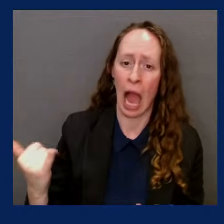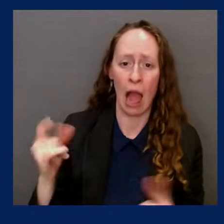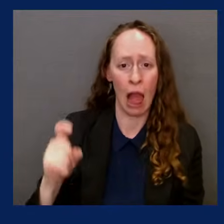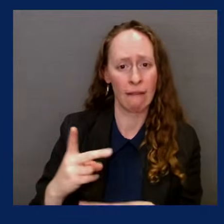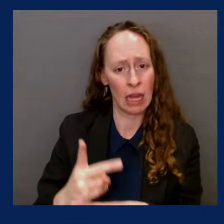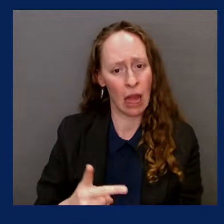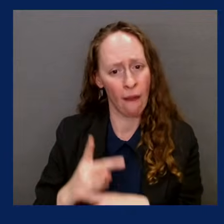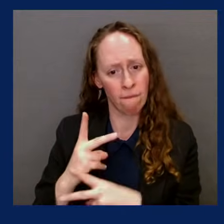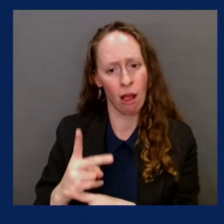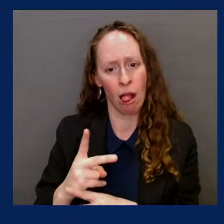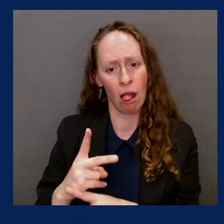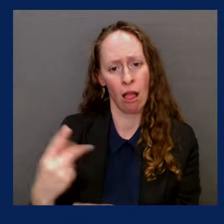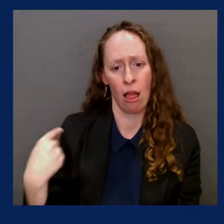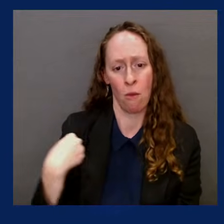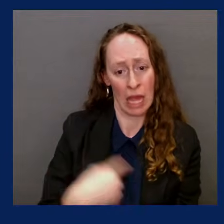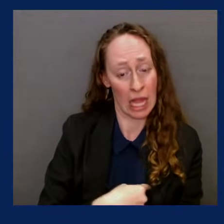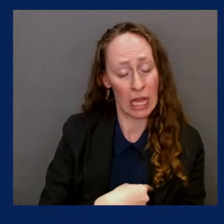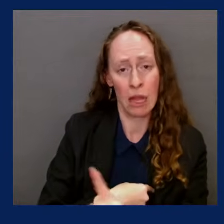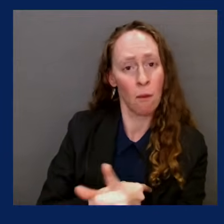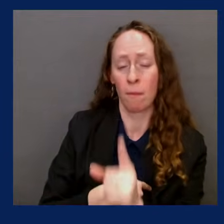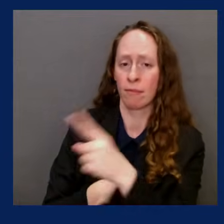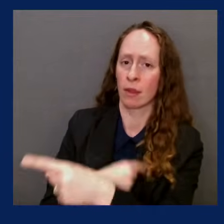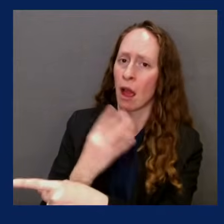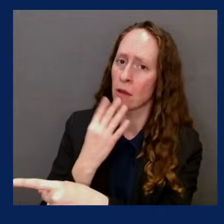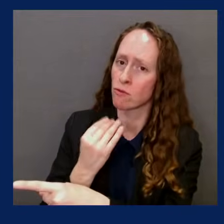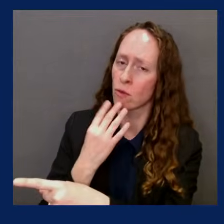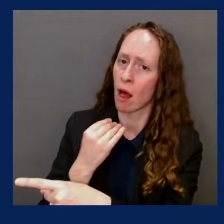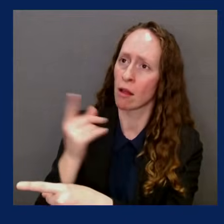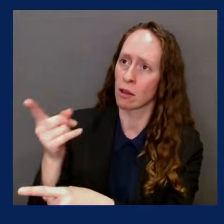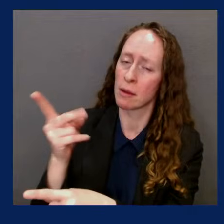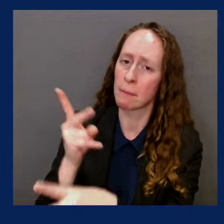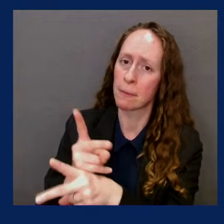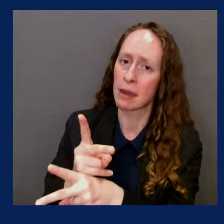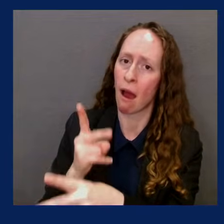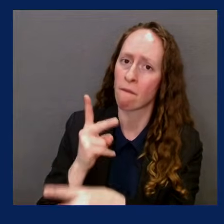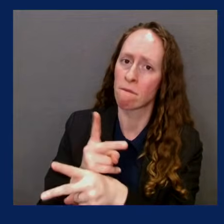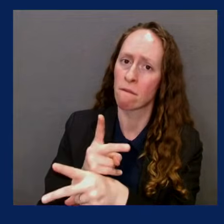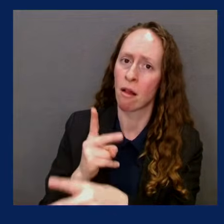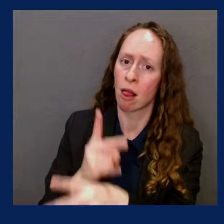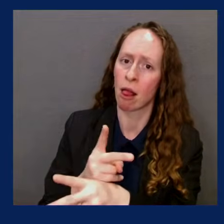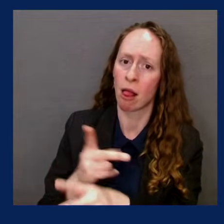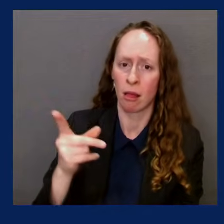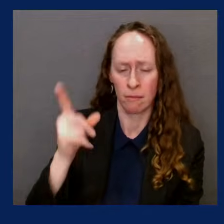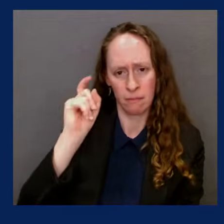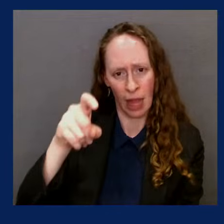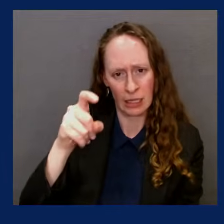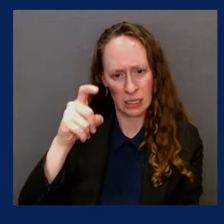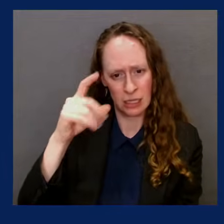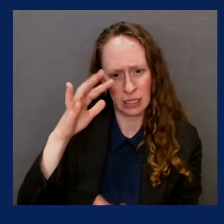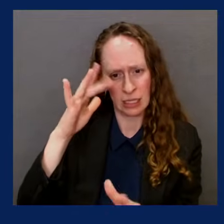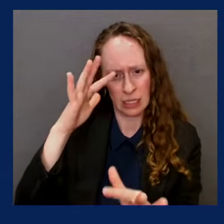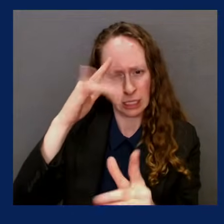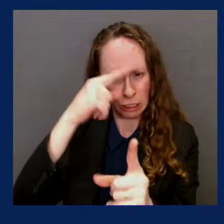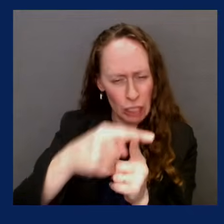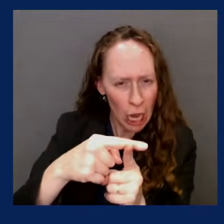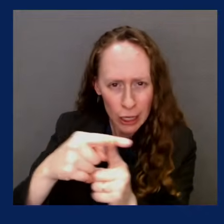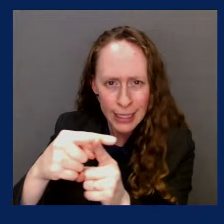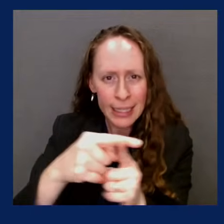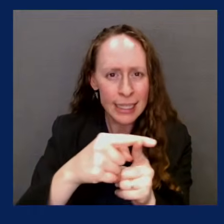to be sure that they're focusing on going after the folks that are the pr- -- propagating this war against Israel.